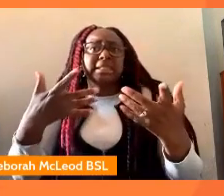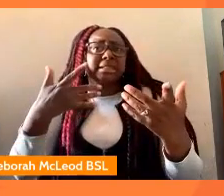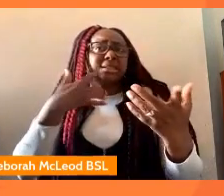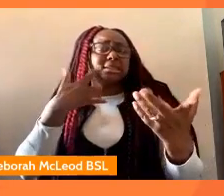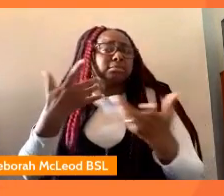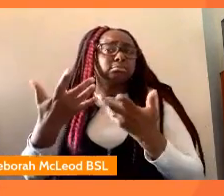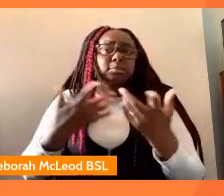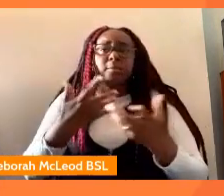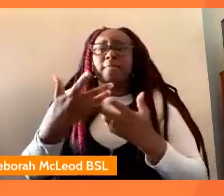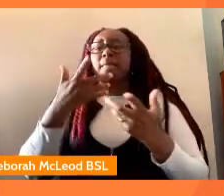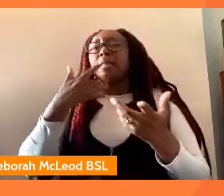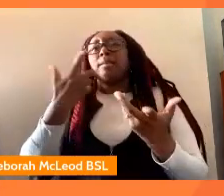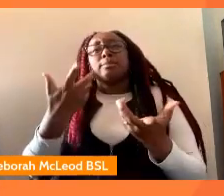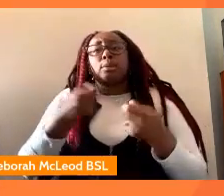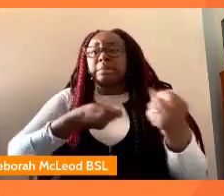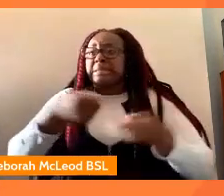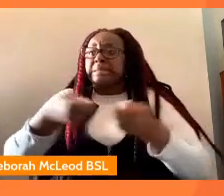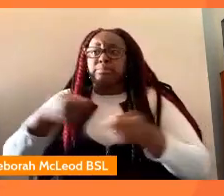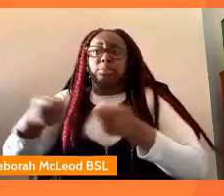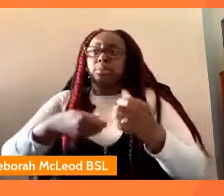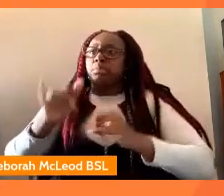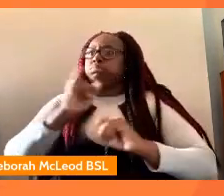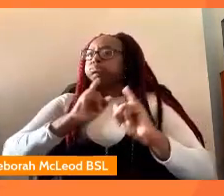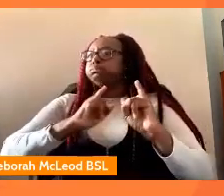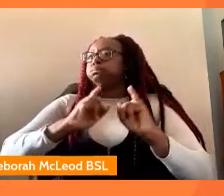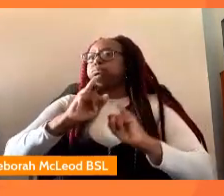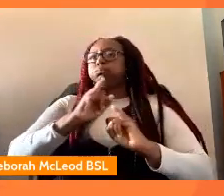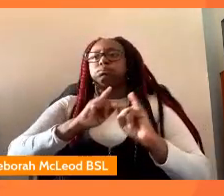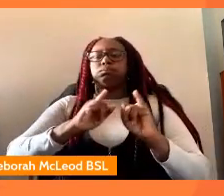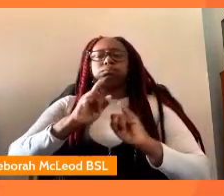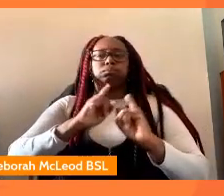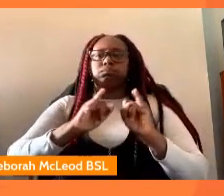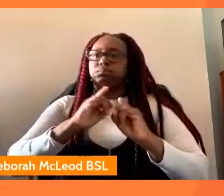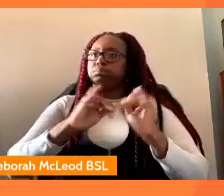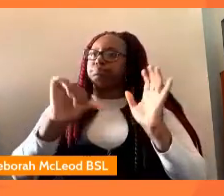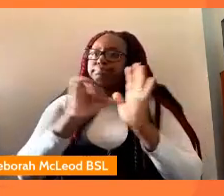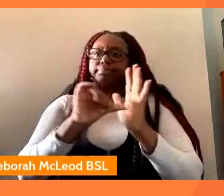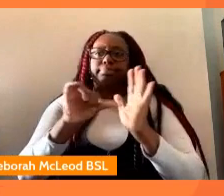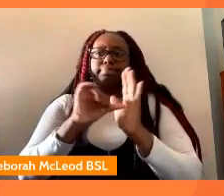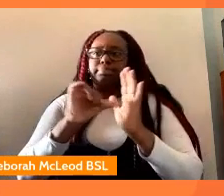Distribution is a nightmare, if we are completely honest. It's really difficult without a big marketing budget.